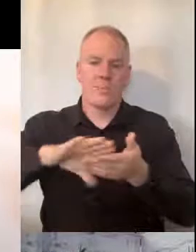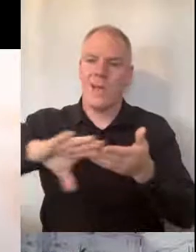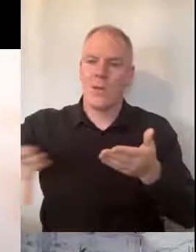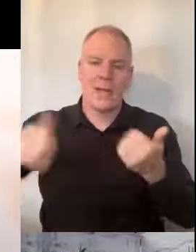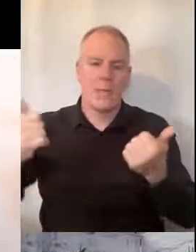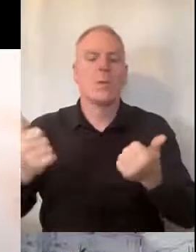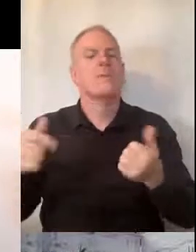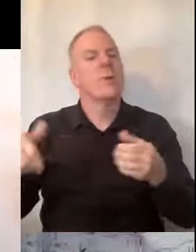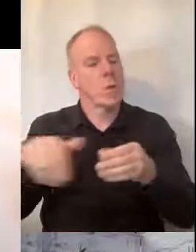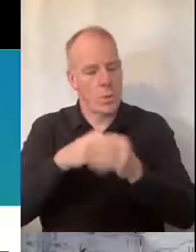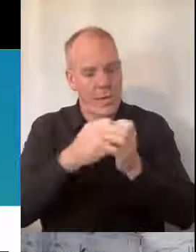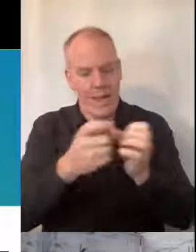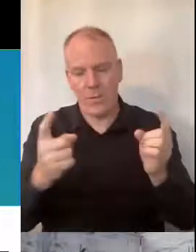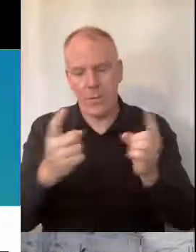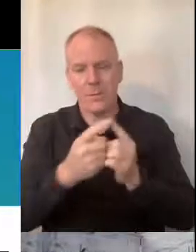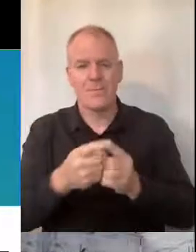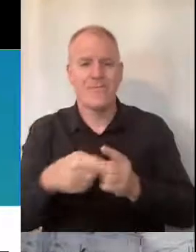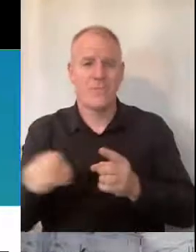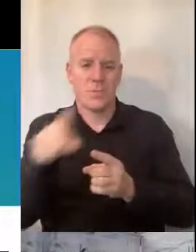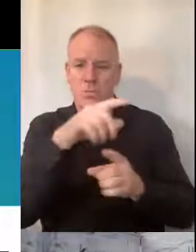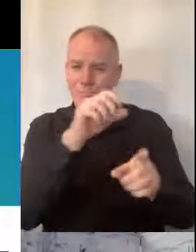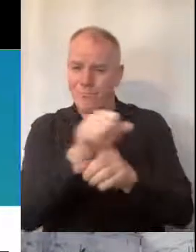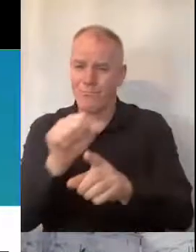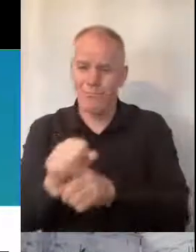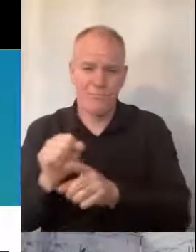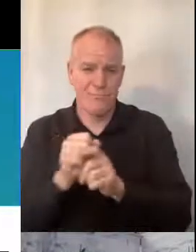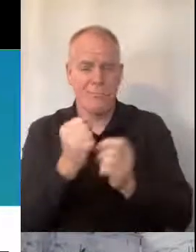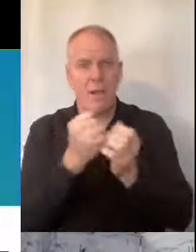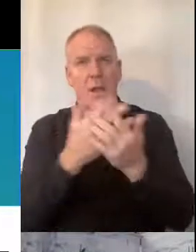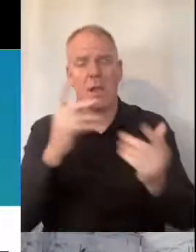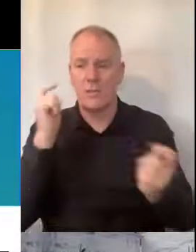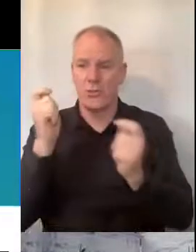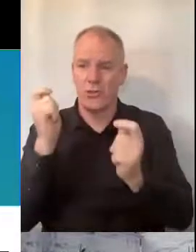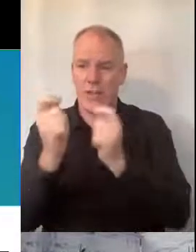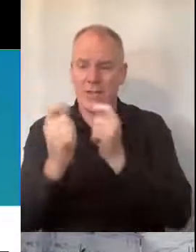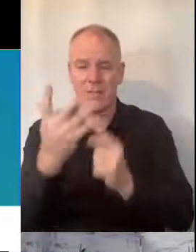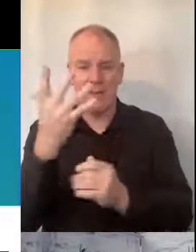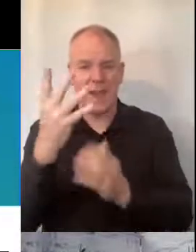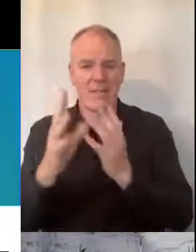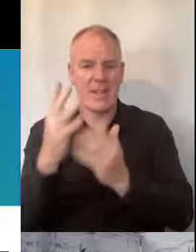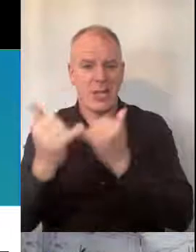We've all noticed that there's a lot of changes over the past five to 10 years, especially around EDI.